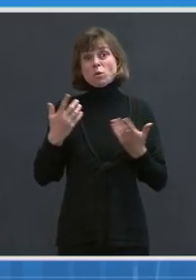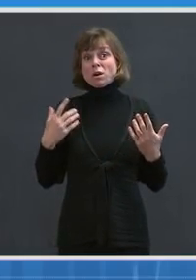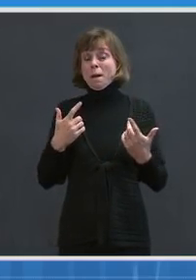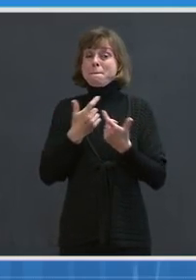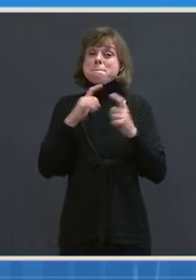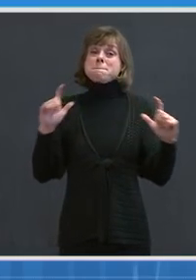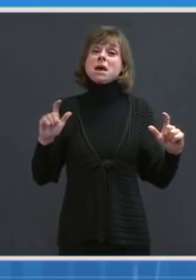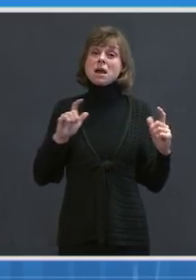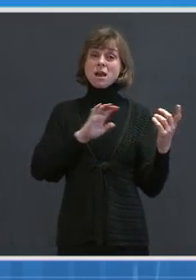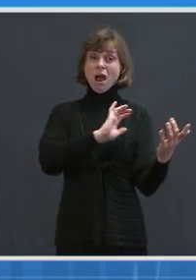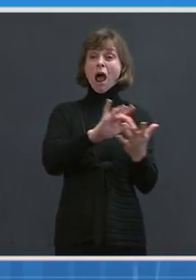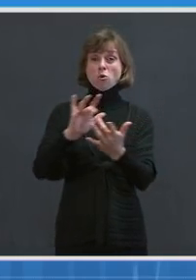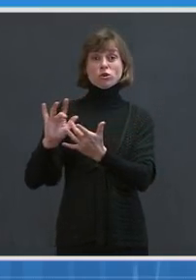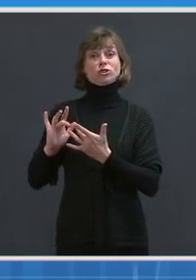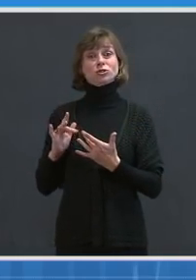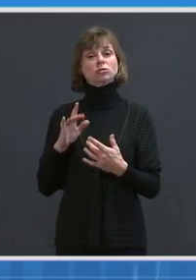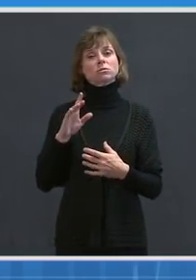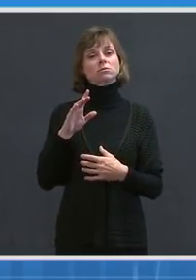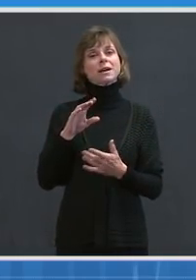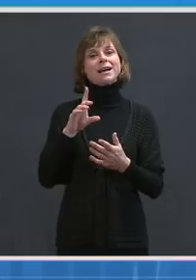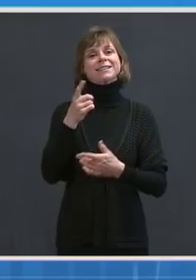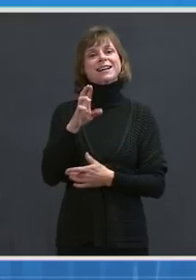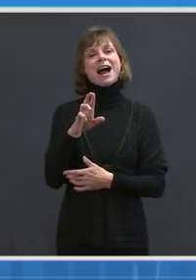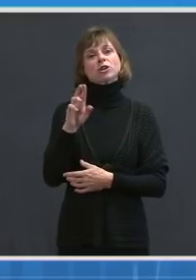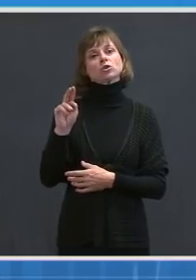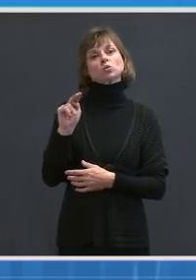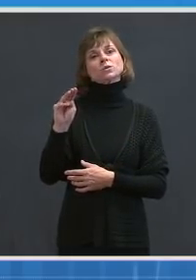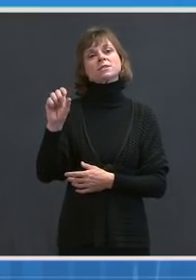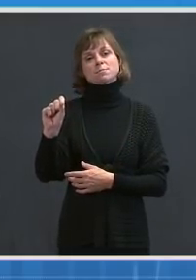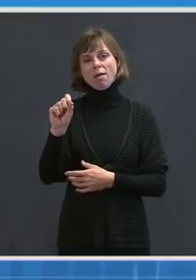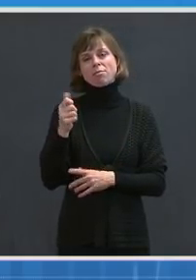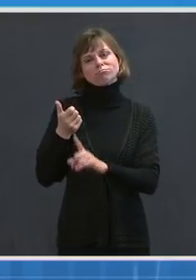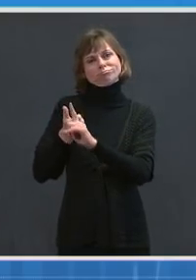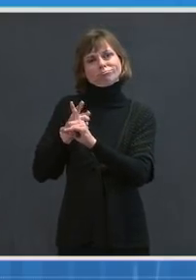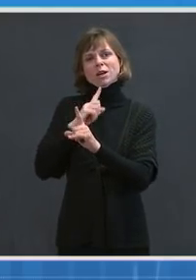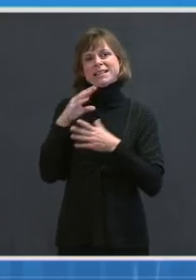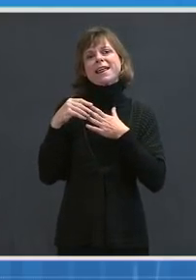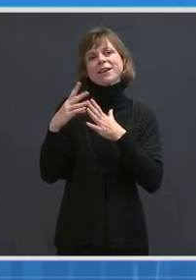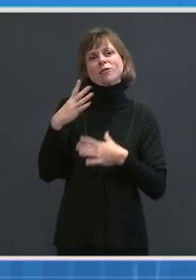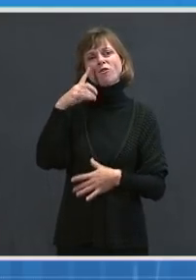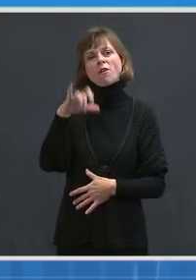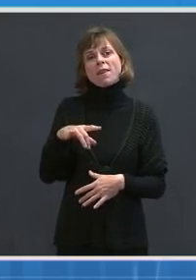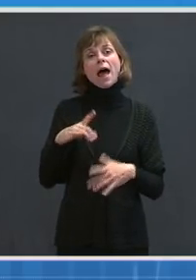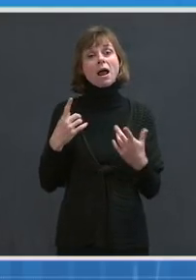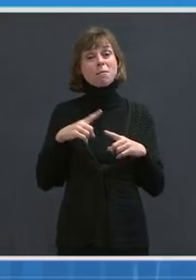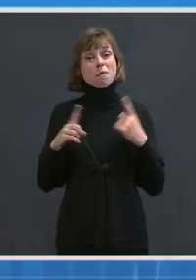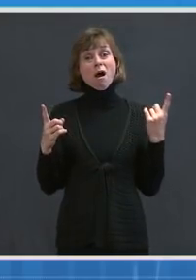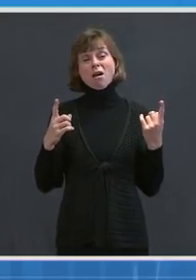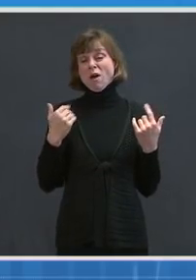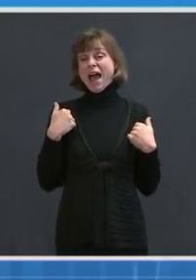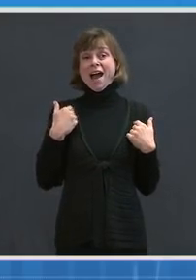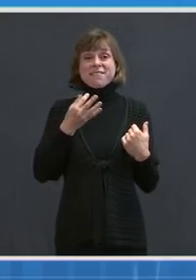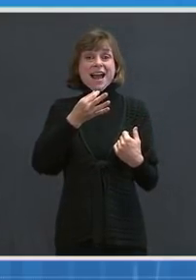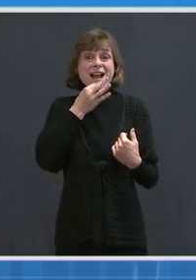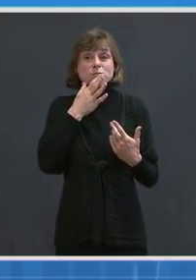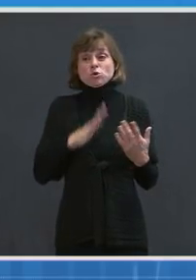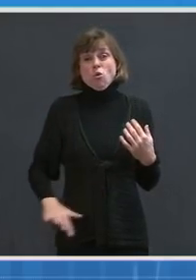but with many people across not just this administration, but experts across the country participating in that dialogue,